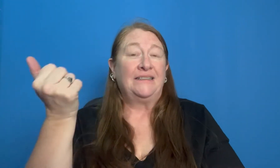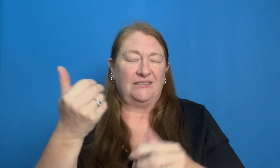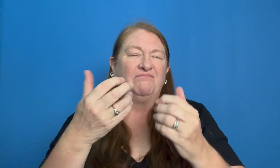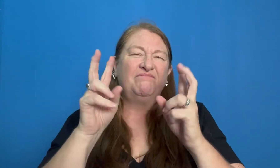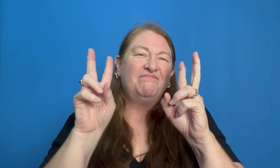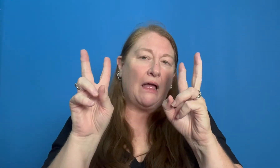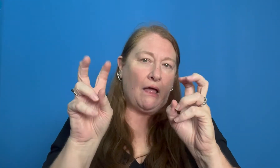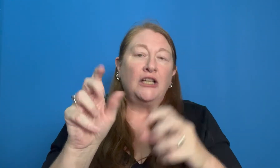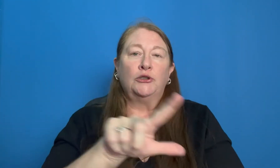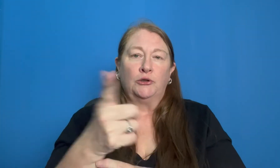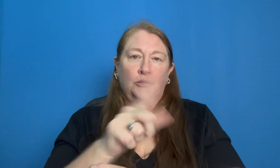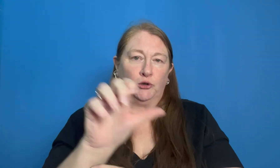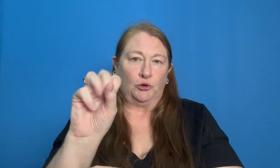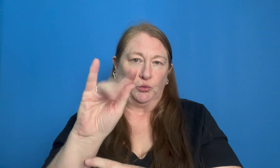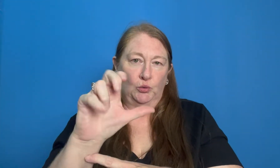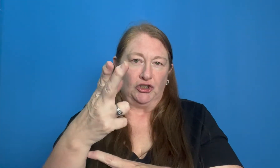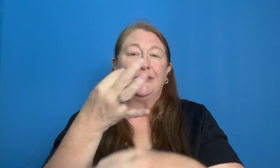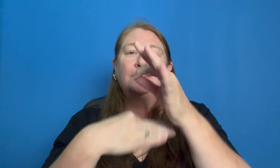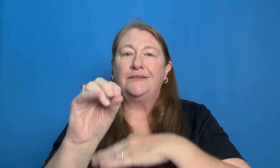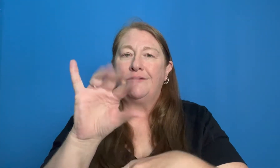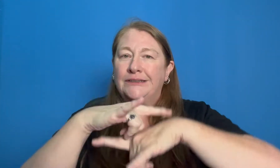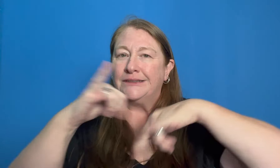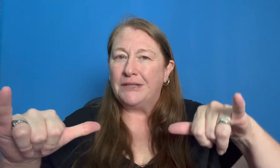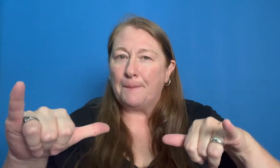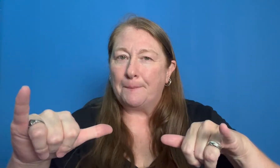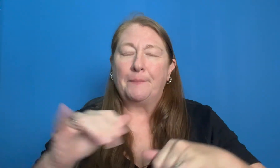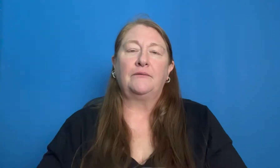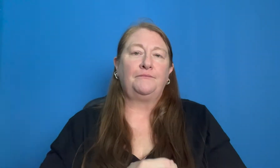it is best used by switching back and forth rather than using at the same time.